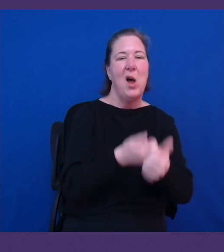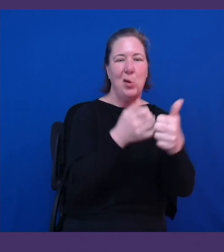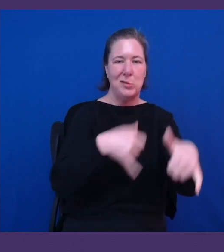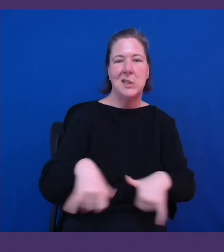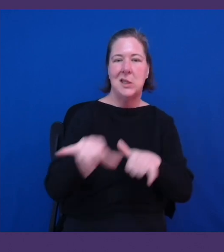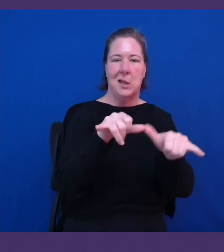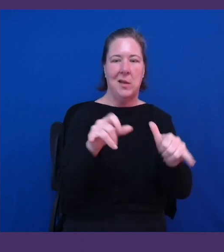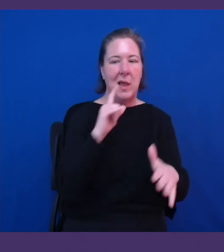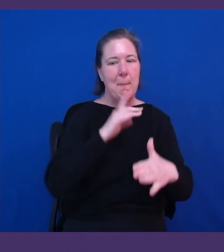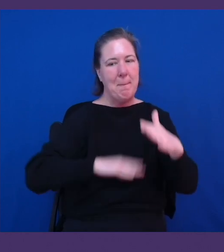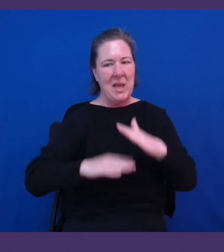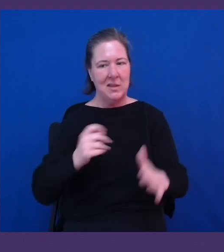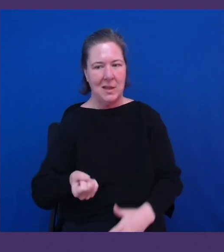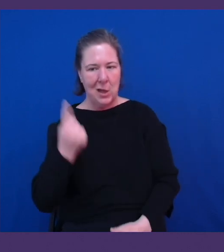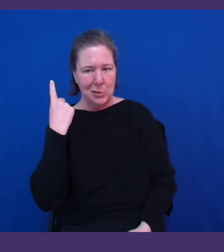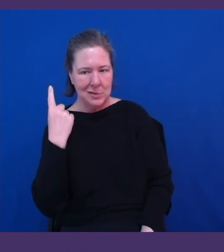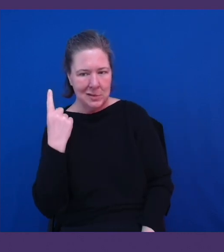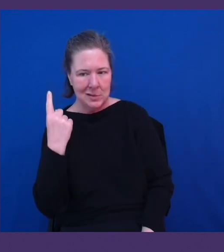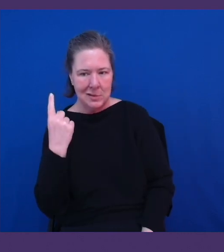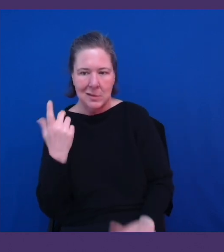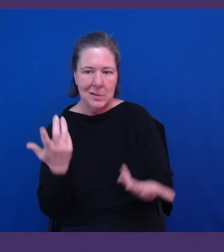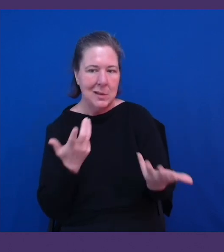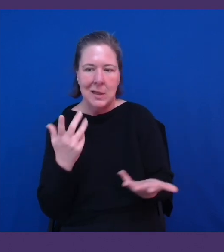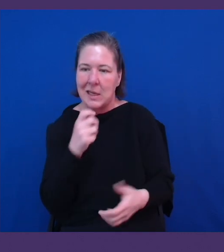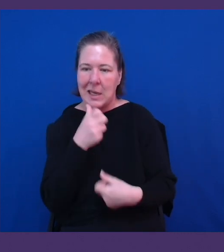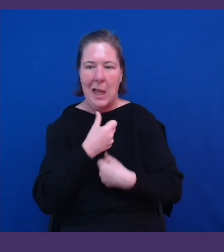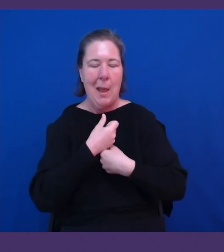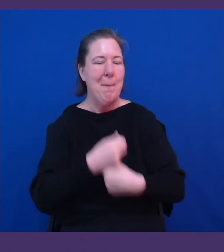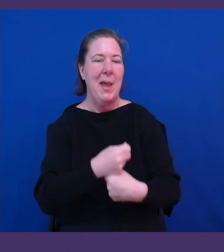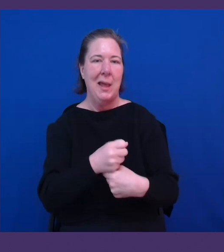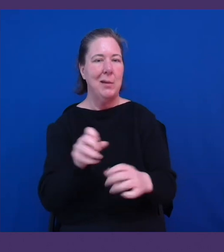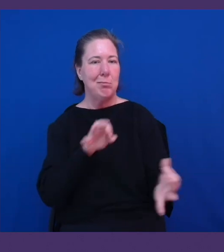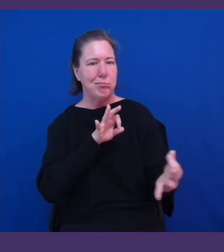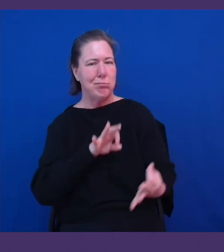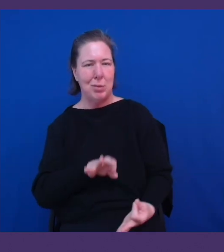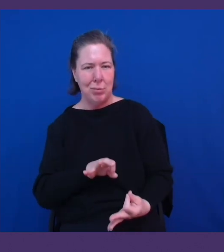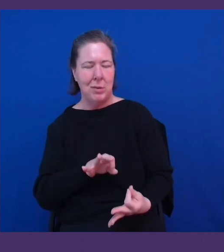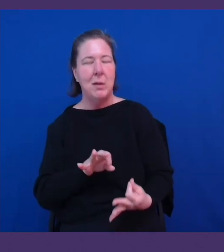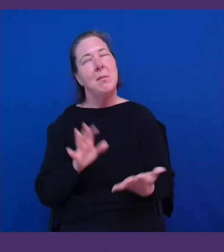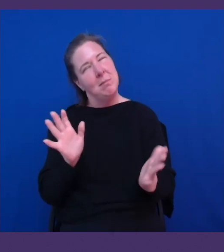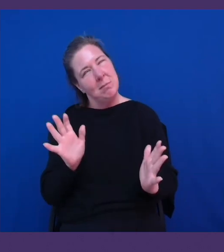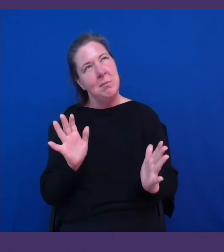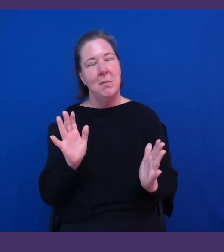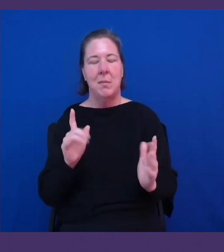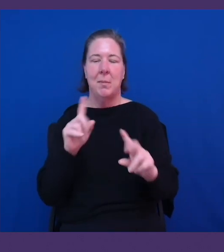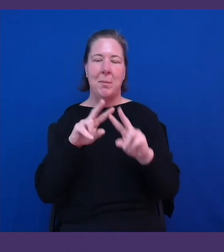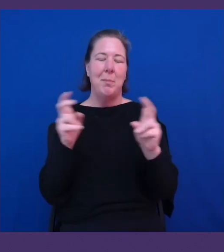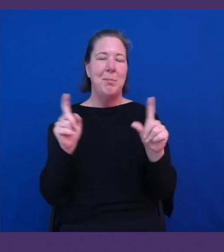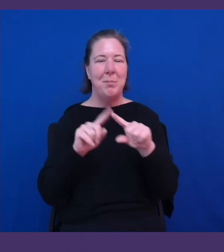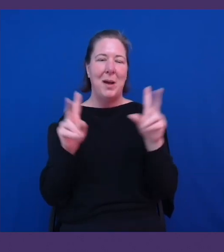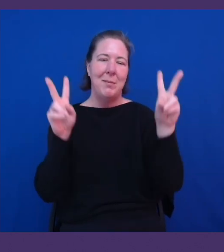So, it's not making things perfect, but it's making it equally bad for everyone.